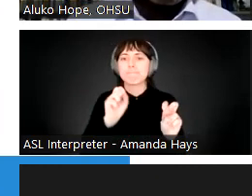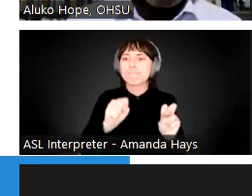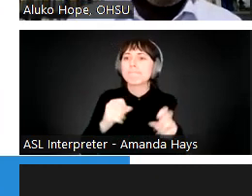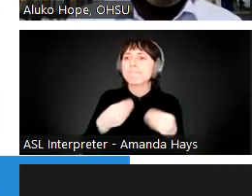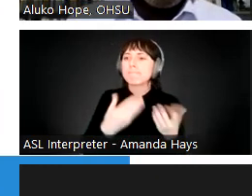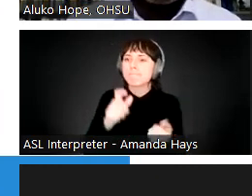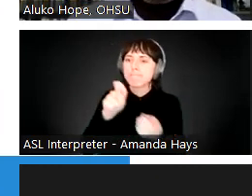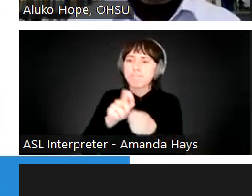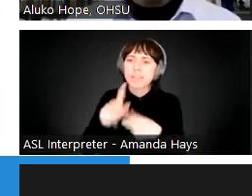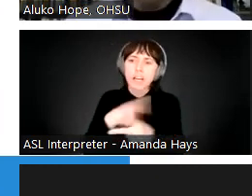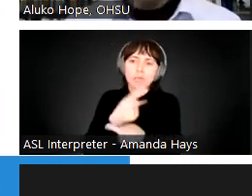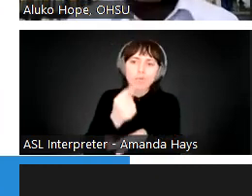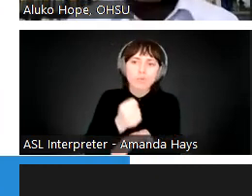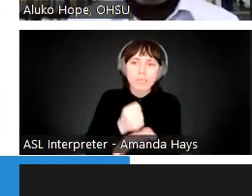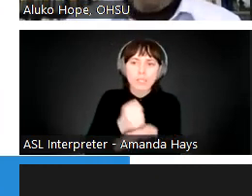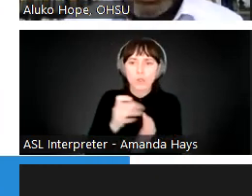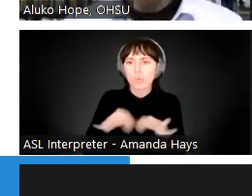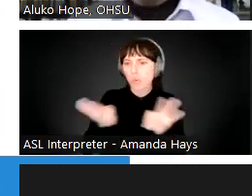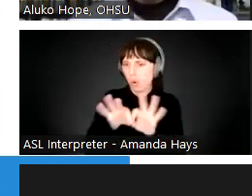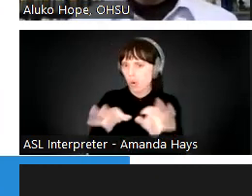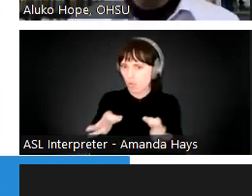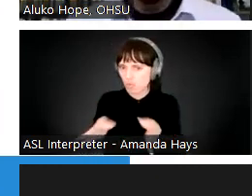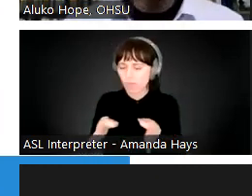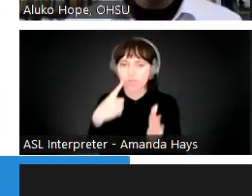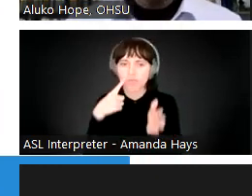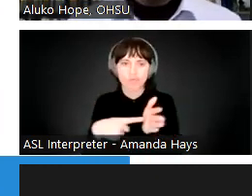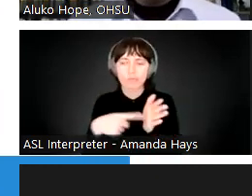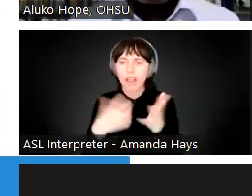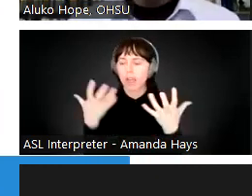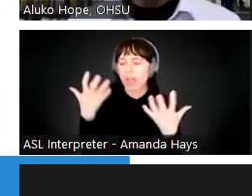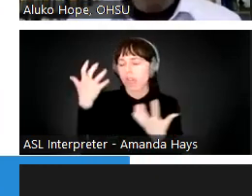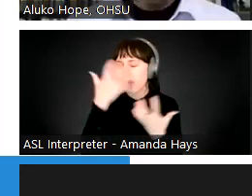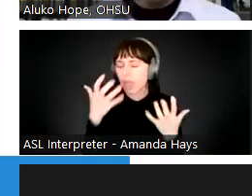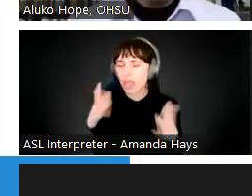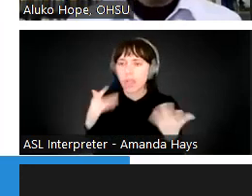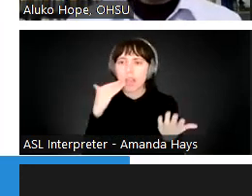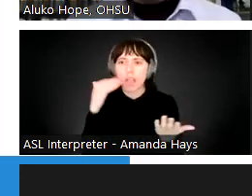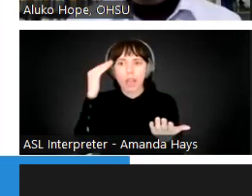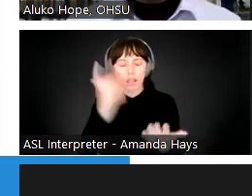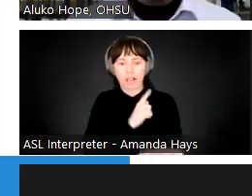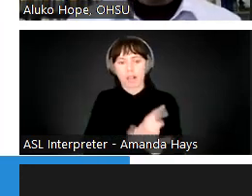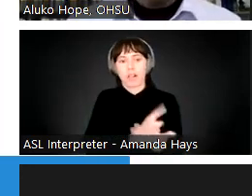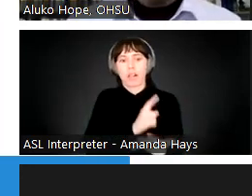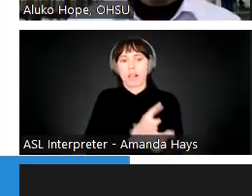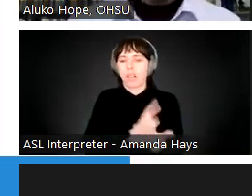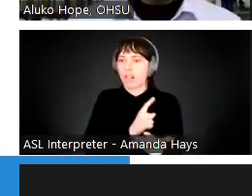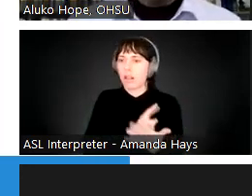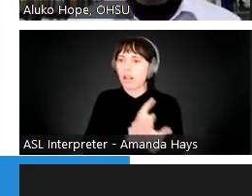would include things like dizziness, lightheadedness, your heart beating really fast, feeling faint, sometimes